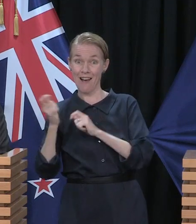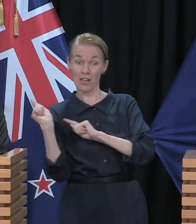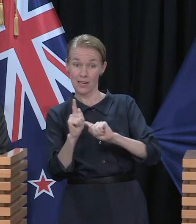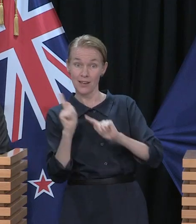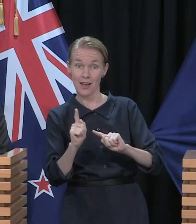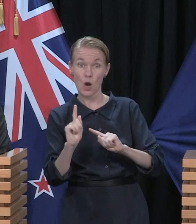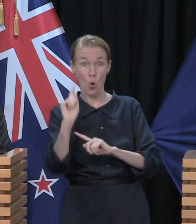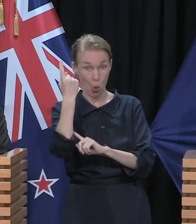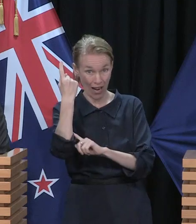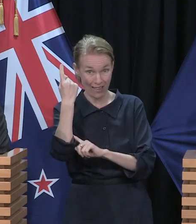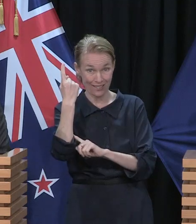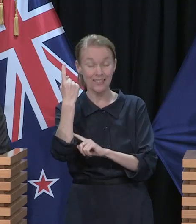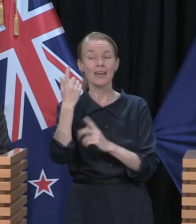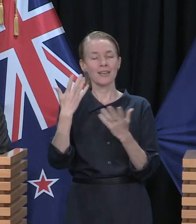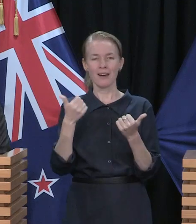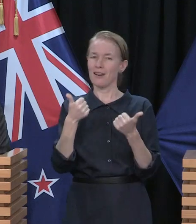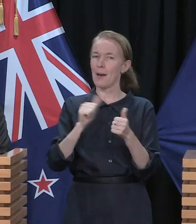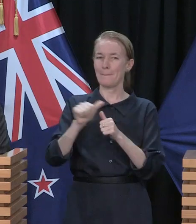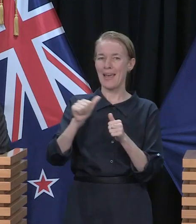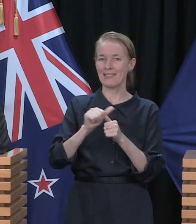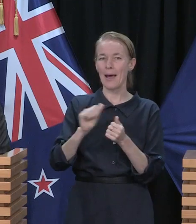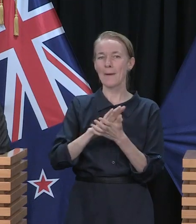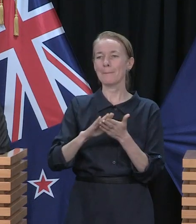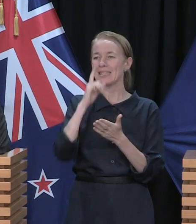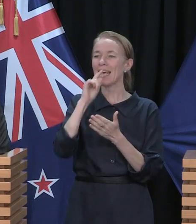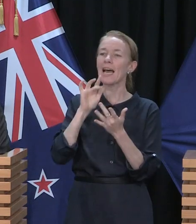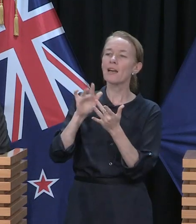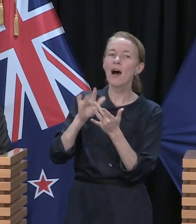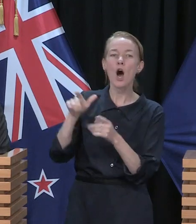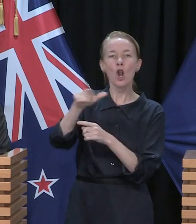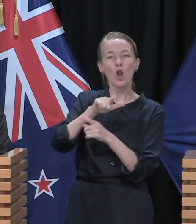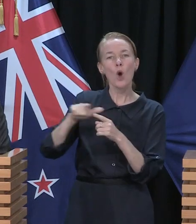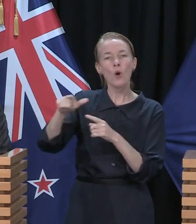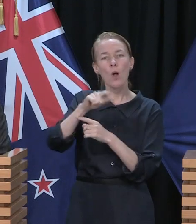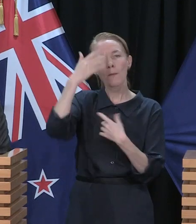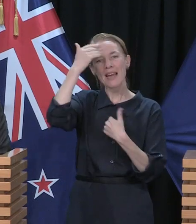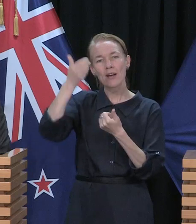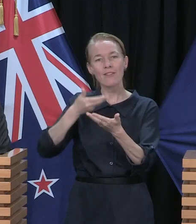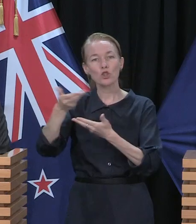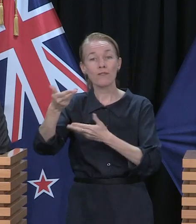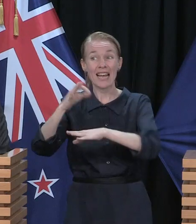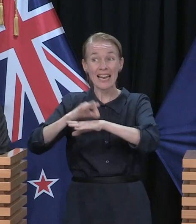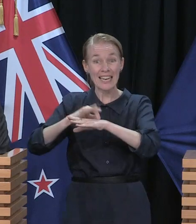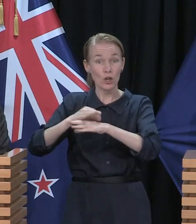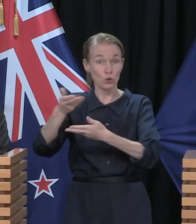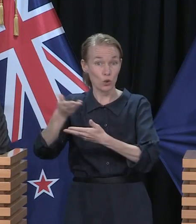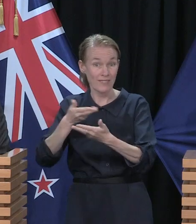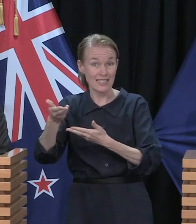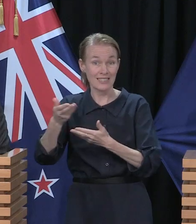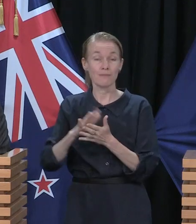provision of health services into the managed isolation and quarantine in the Auckland region is because they can then draw very directly on any